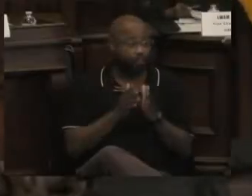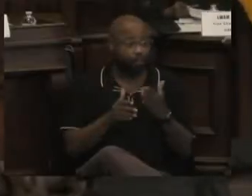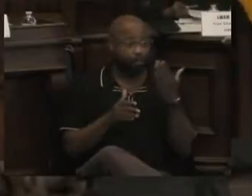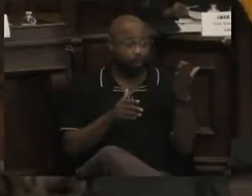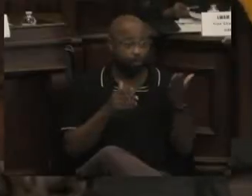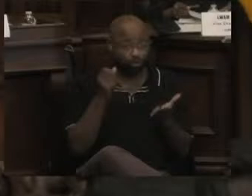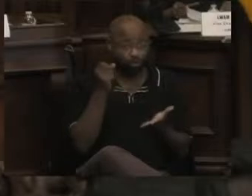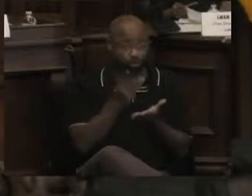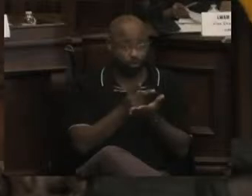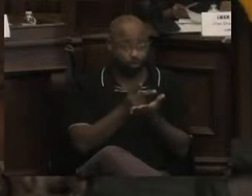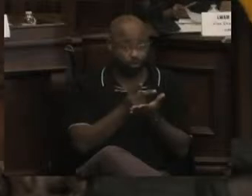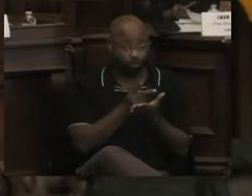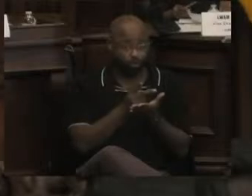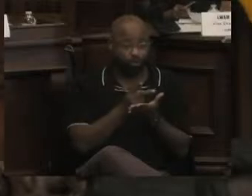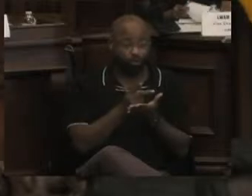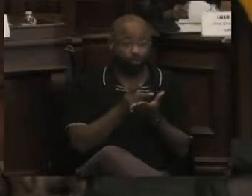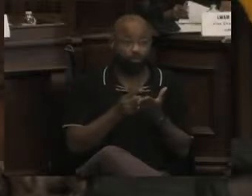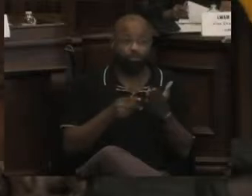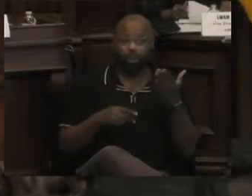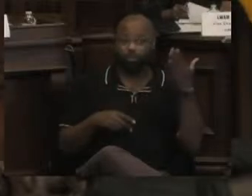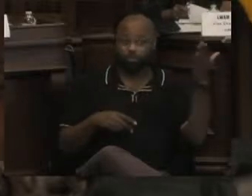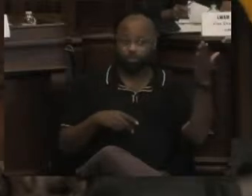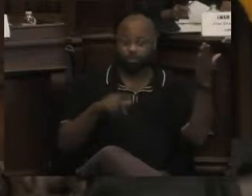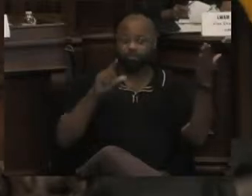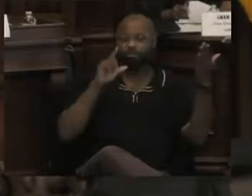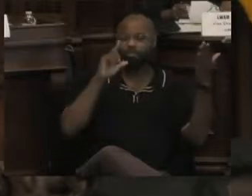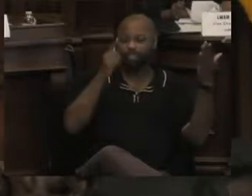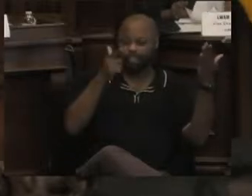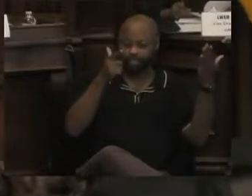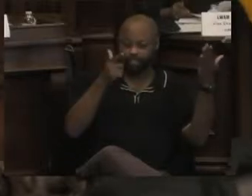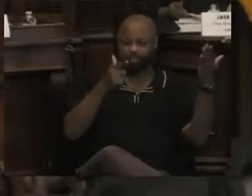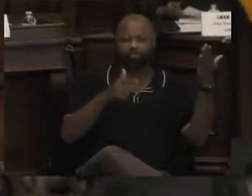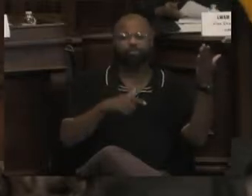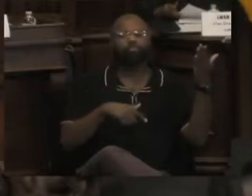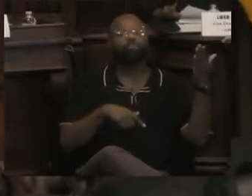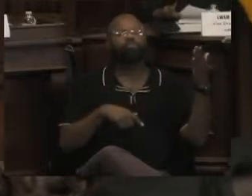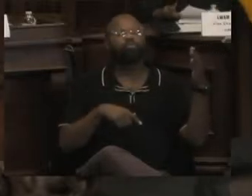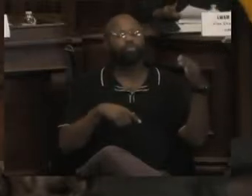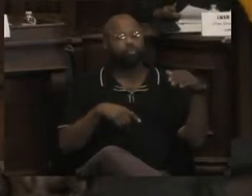meeting. And if that's the case,